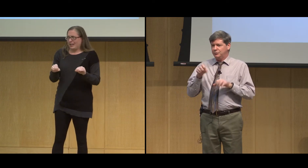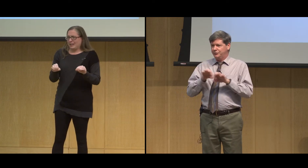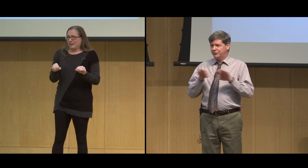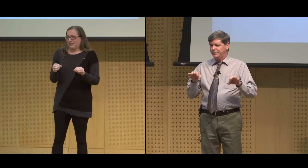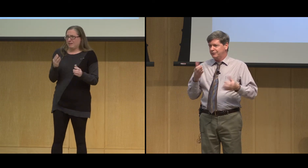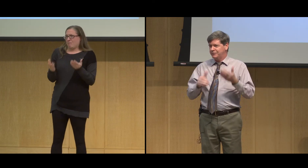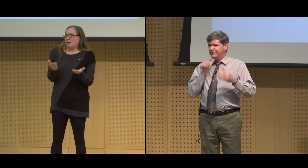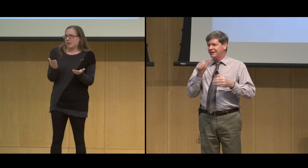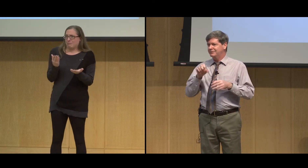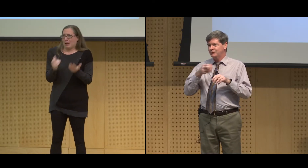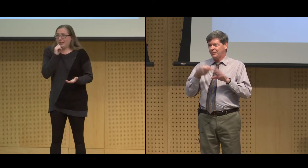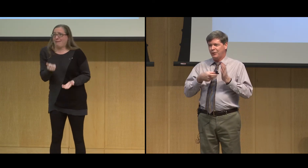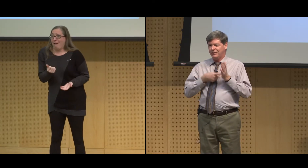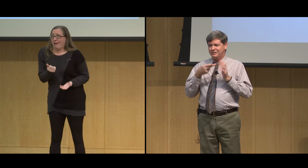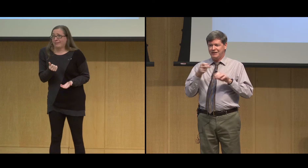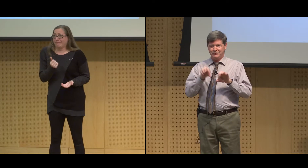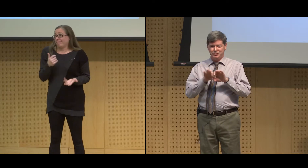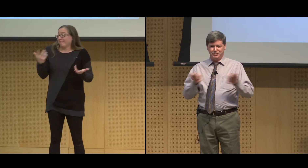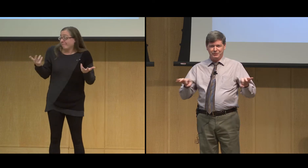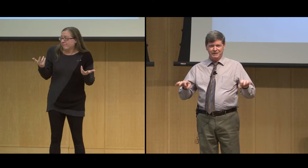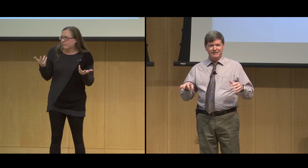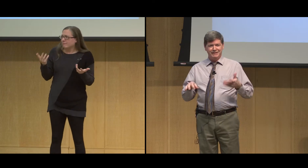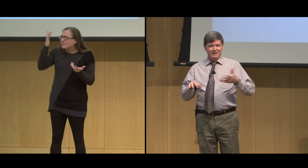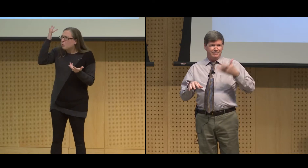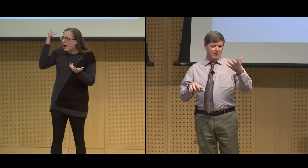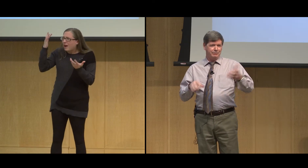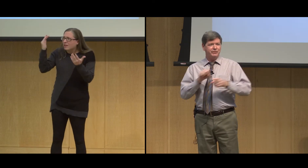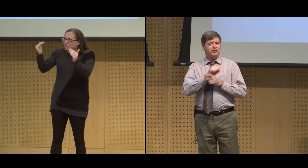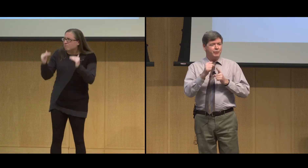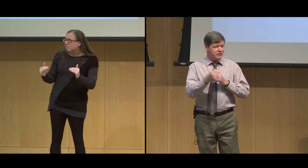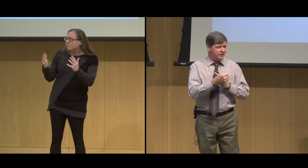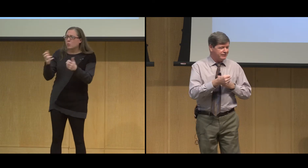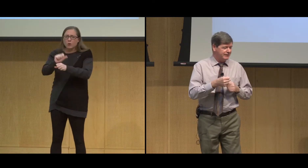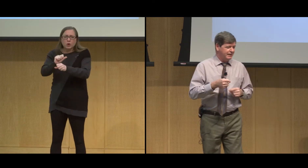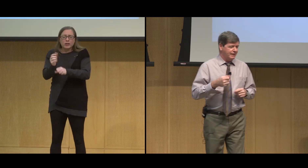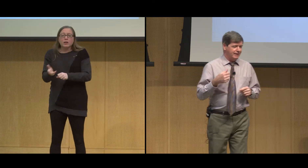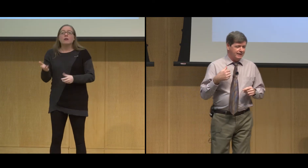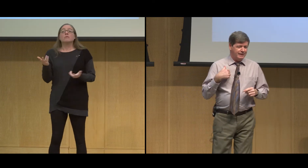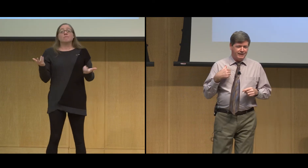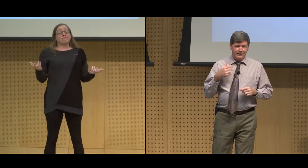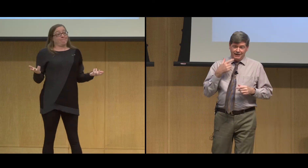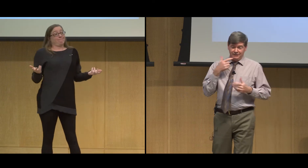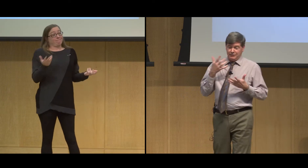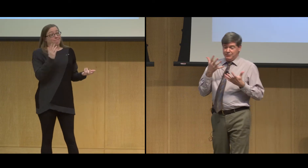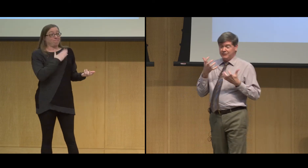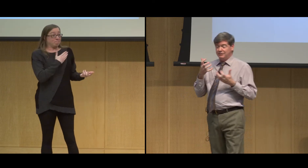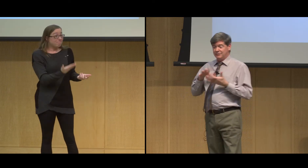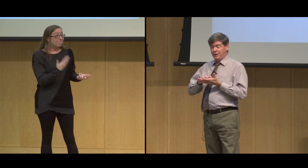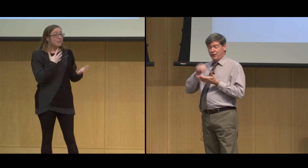or maybe not even requires a high school degree situation?" Uh, and I said, "Because I want to learn more